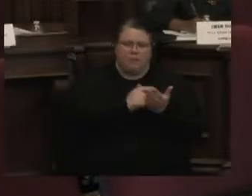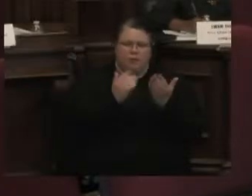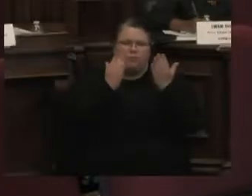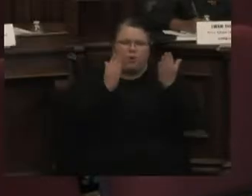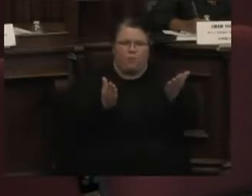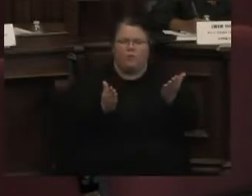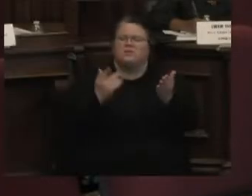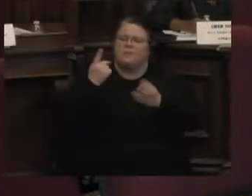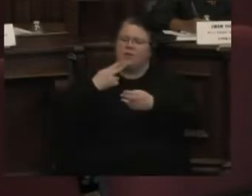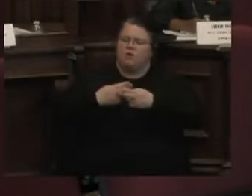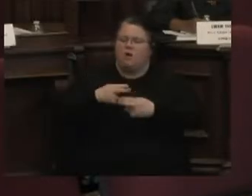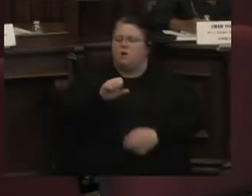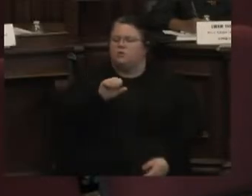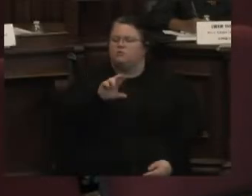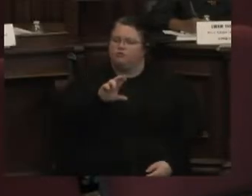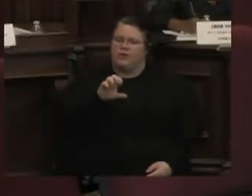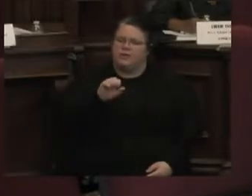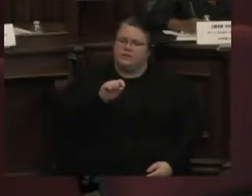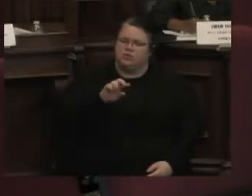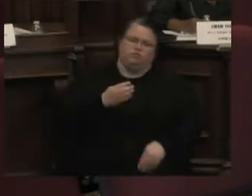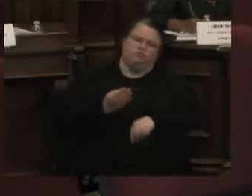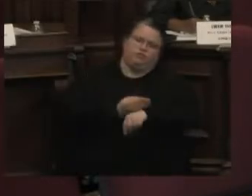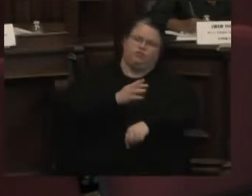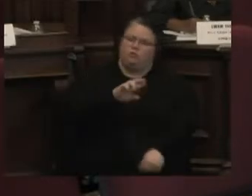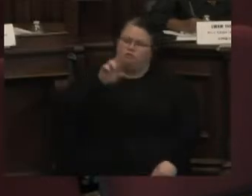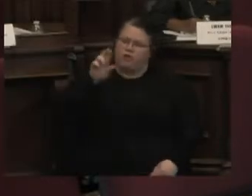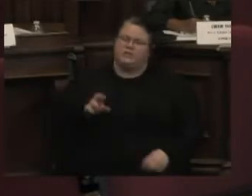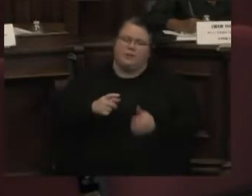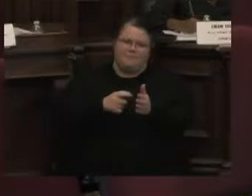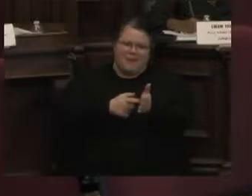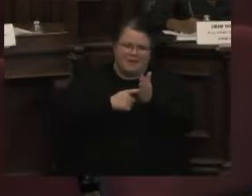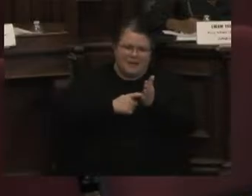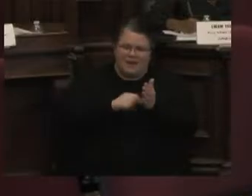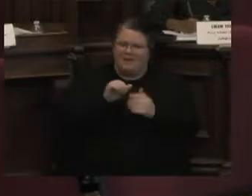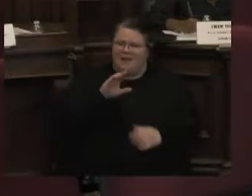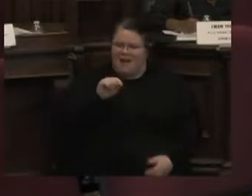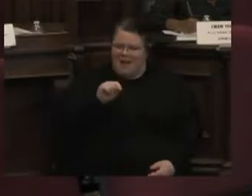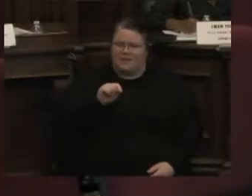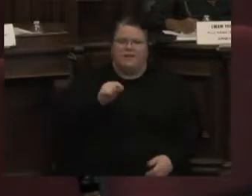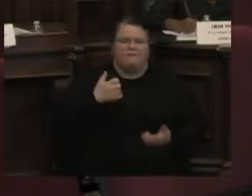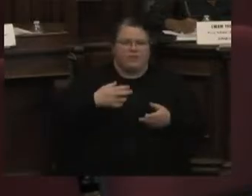legislative proposal status,